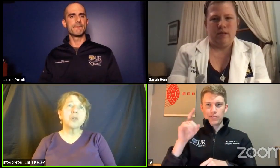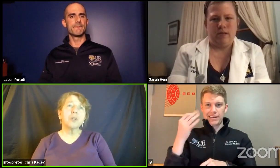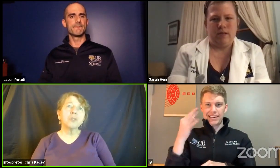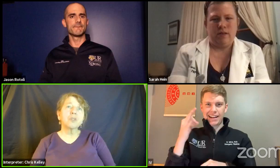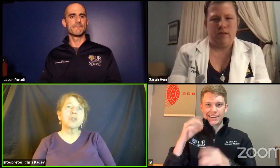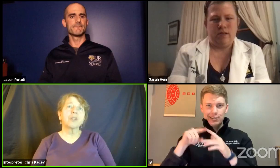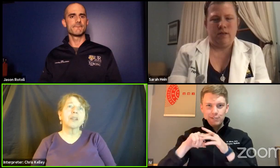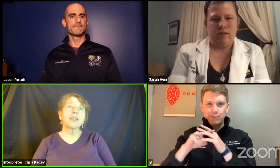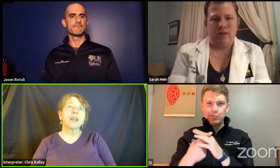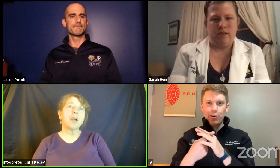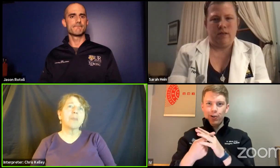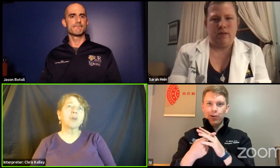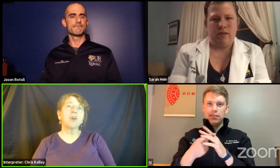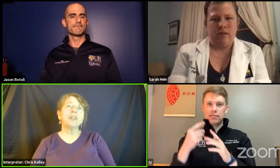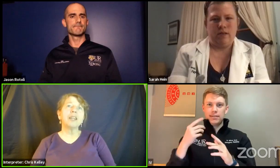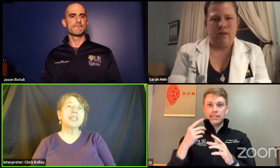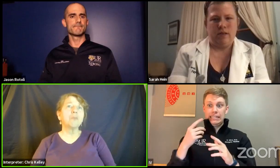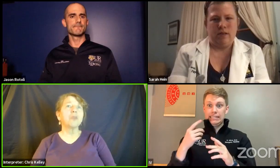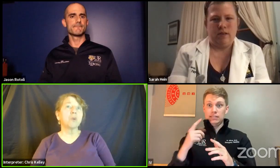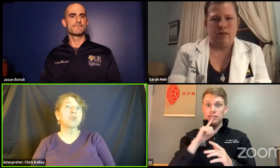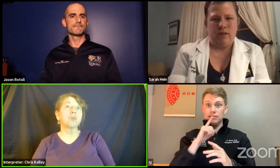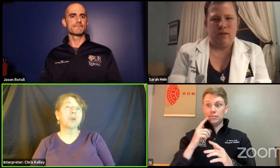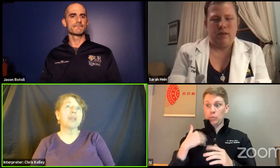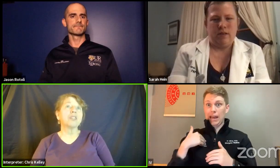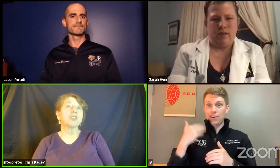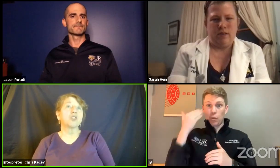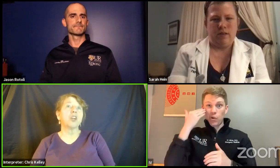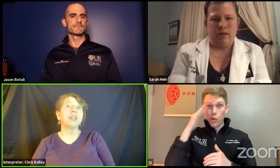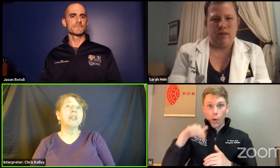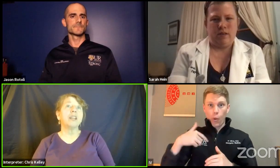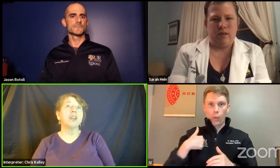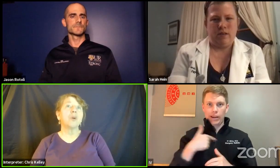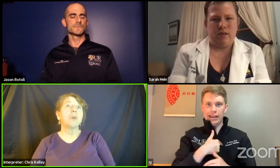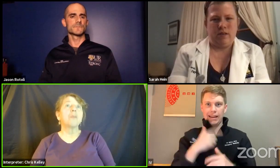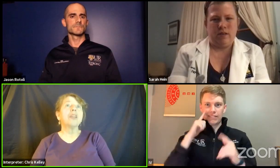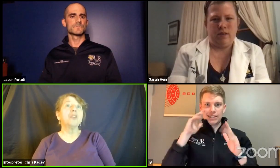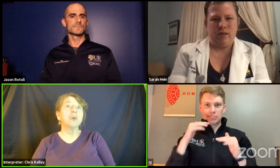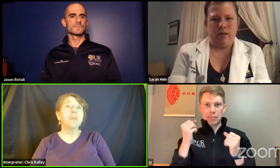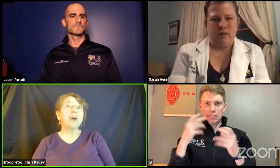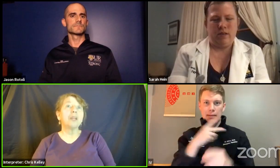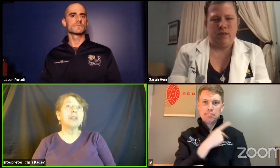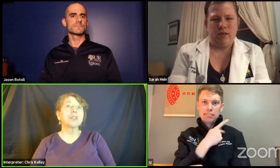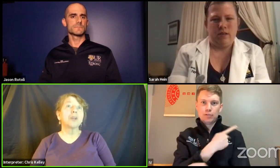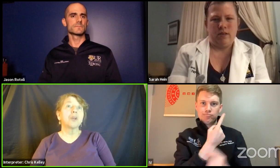I would say that a lot of the elective surgeries are something that have been cancelled and